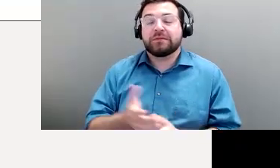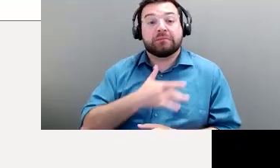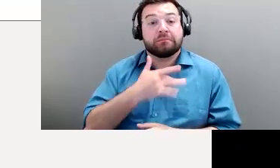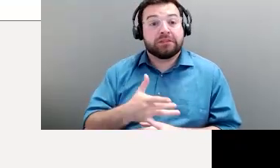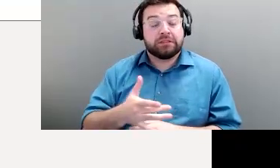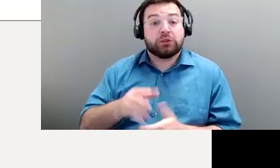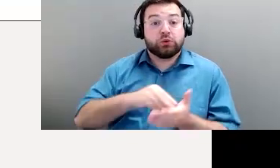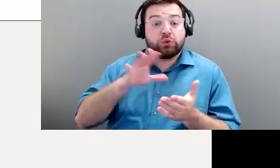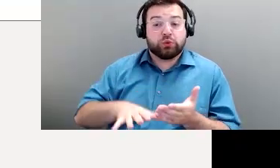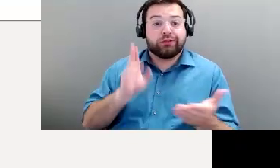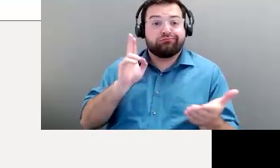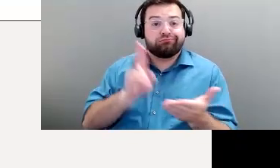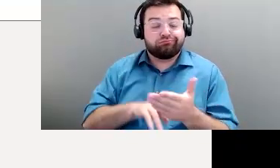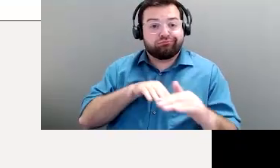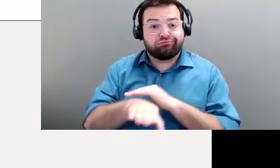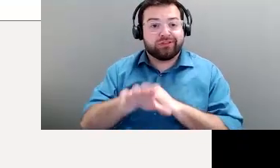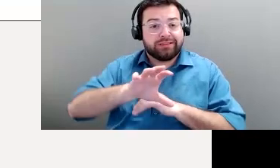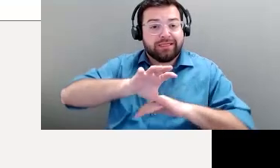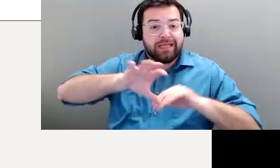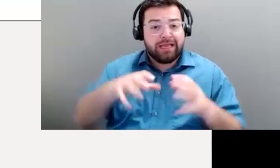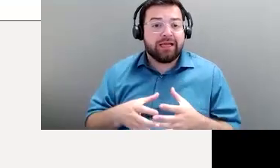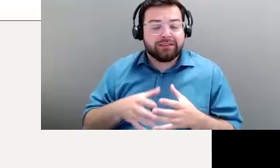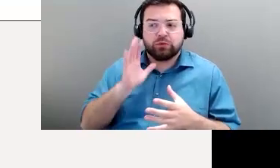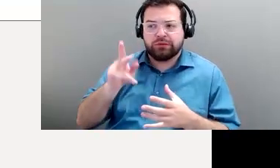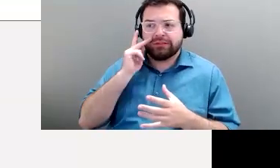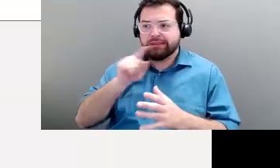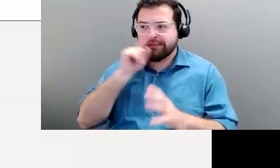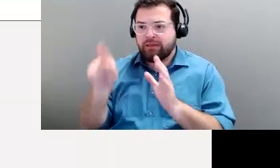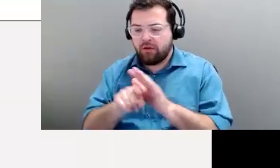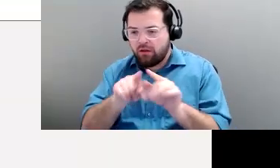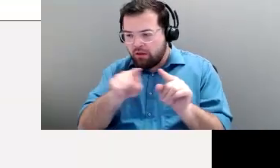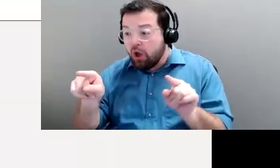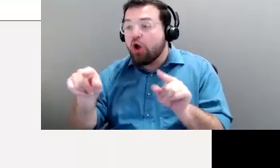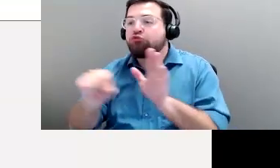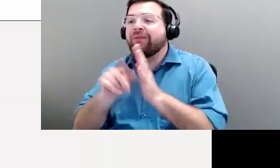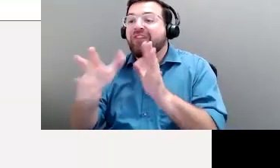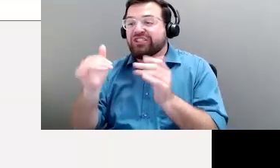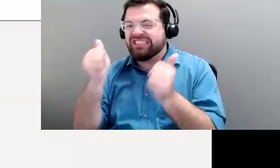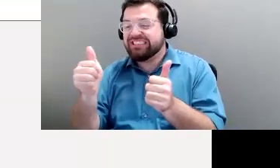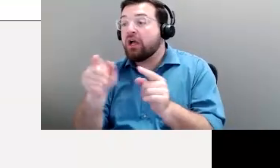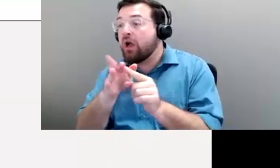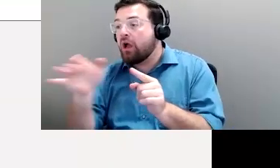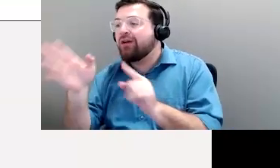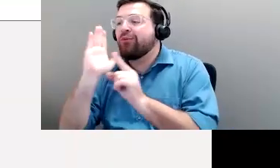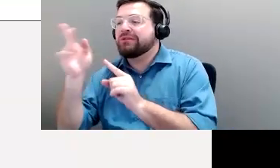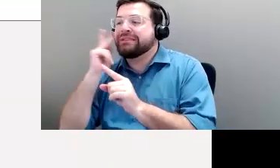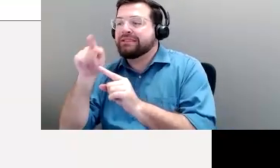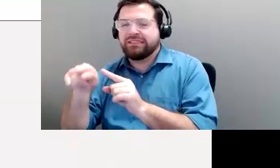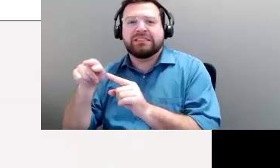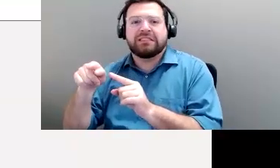when they log in to the course. So if an assignment has been graded, there will be a notification of the score.